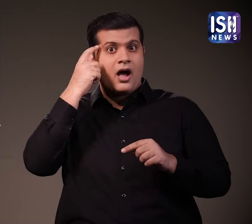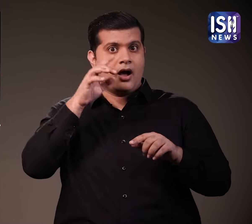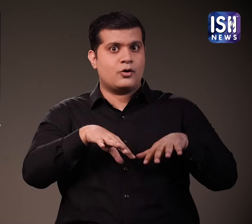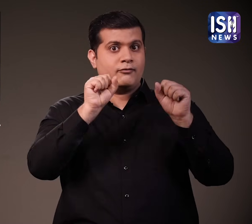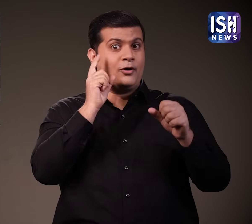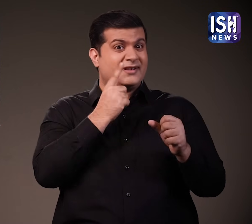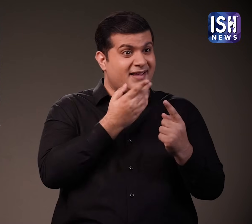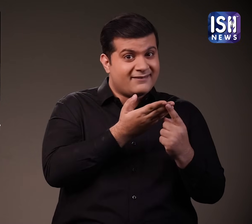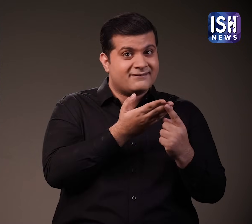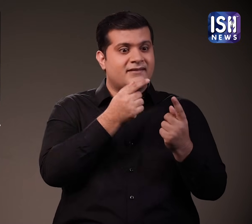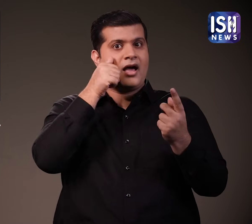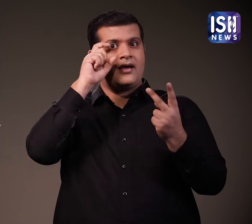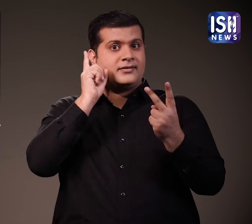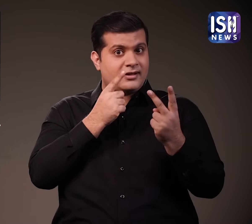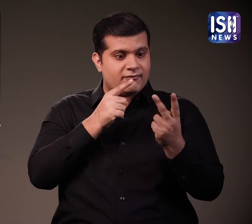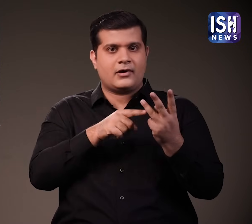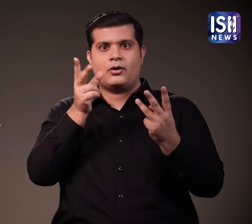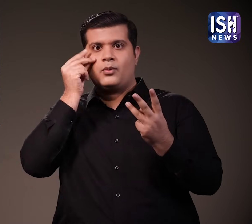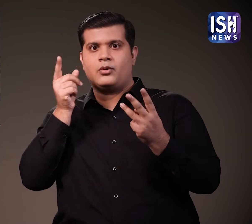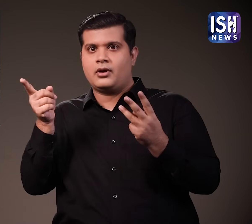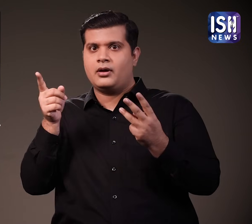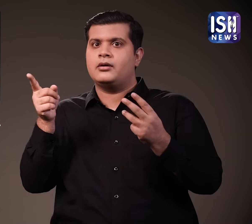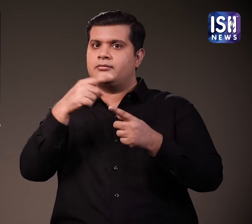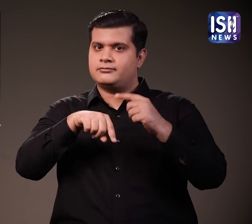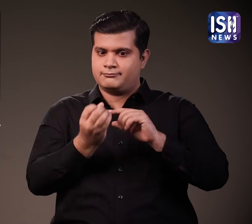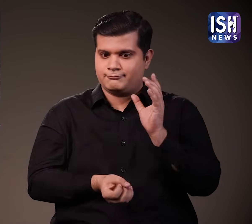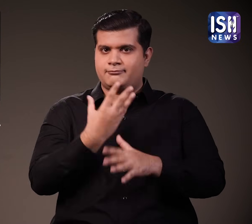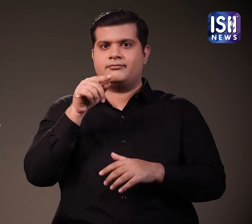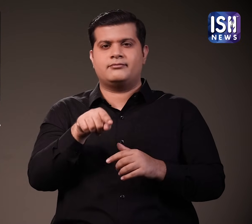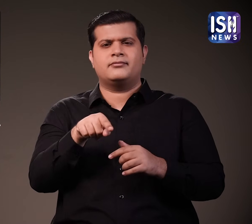Founder Alok Kejriwal is Deaf, Aqil Chinoy is Deaf and Mansi Shah is a CODA.